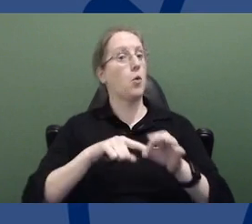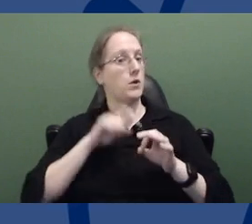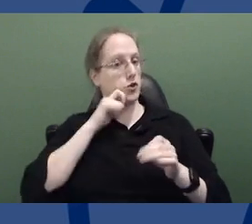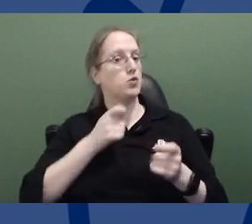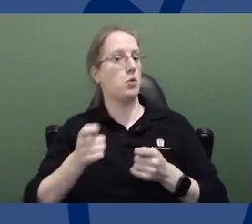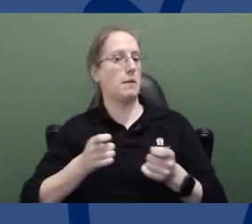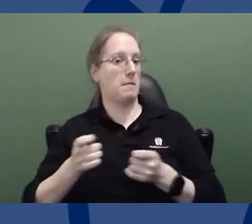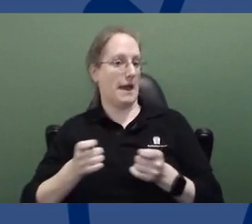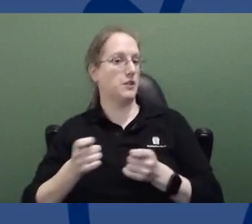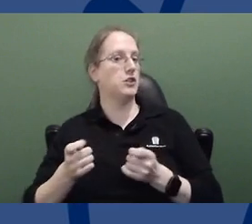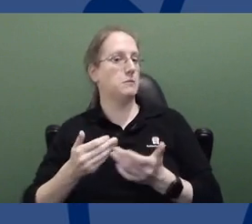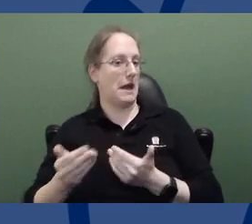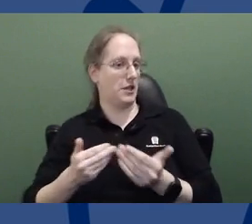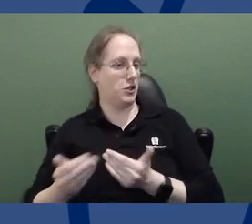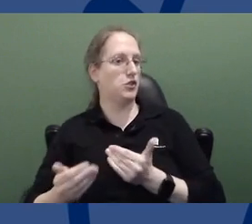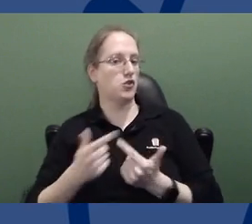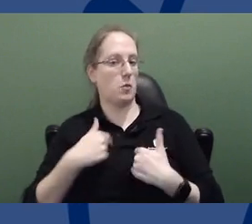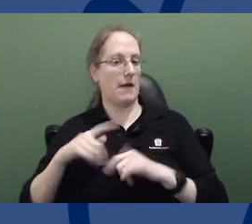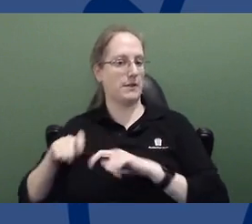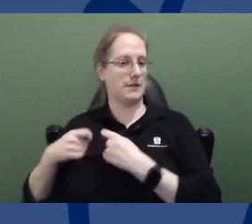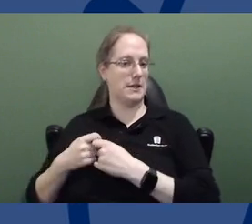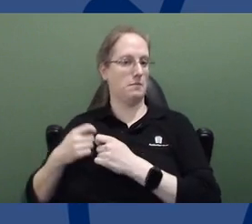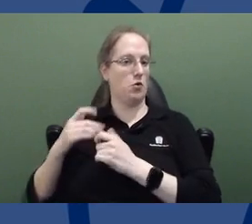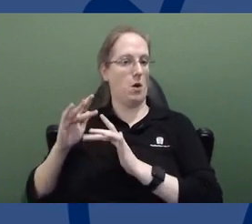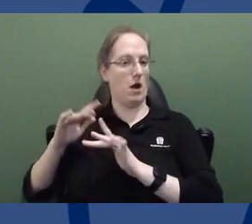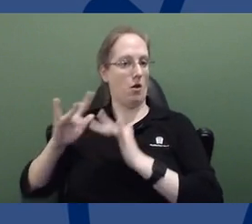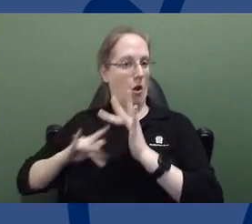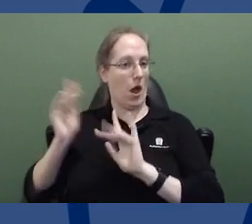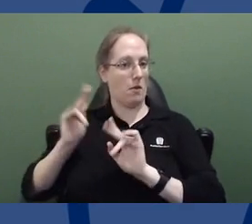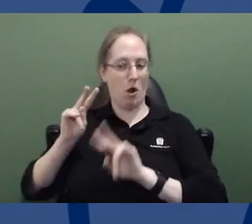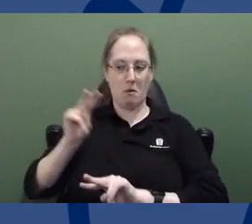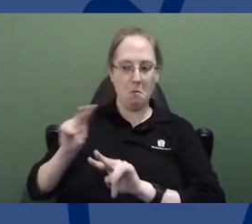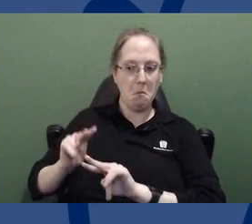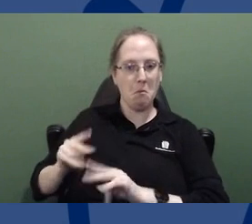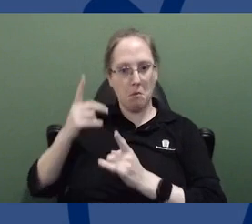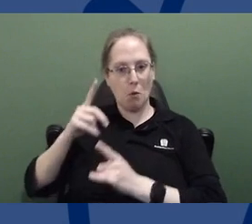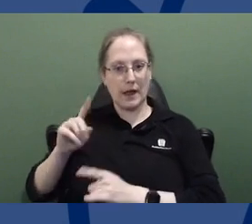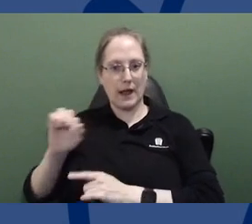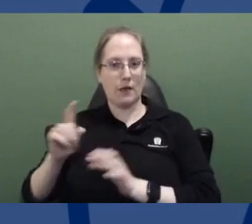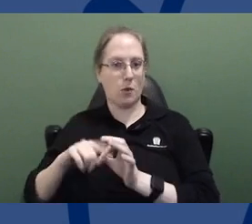team online at the moment who will be working through those questions. Some of them will